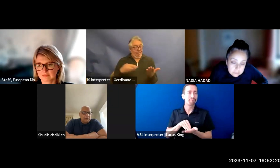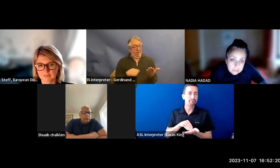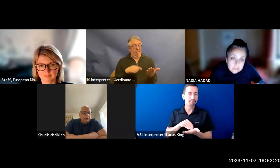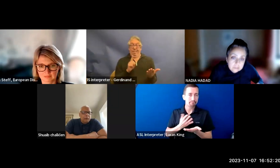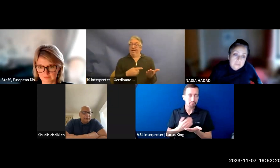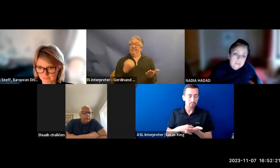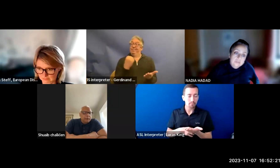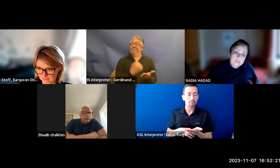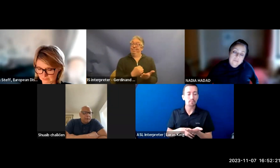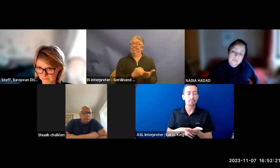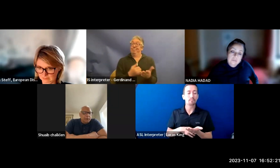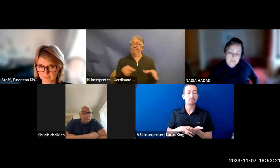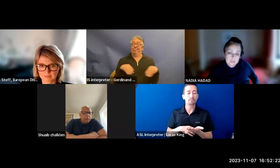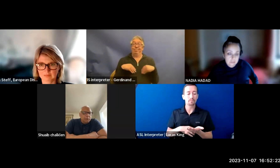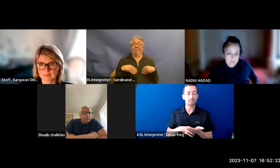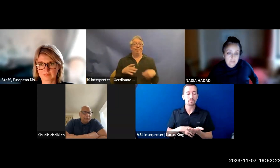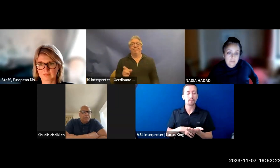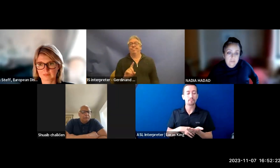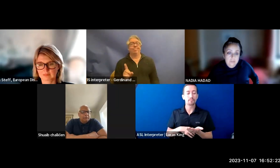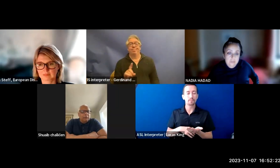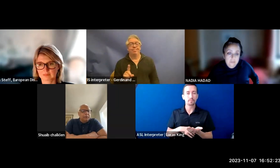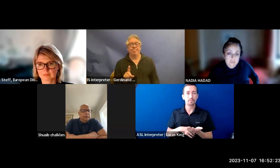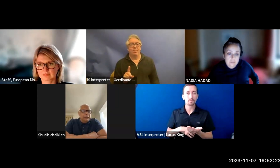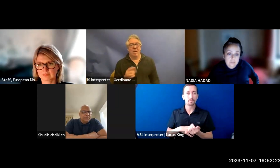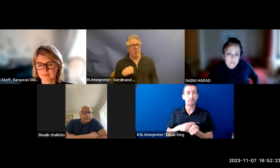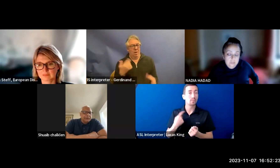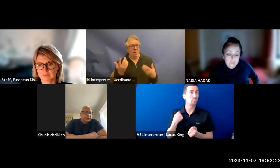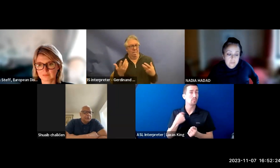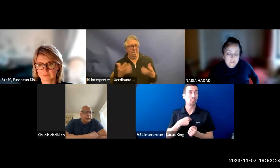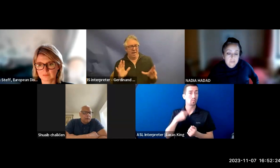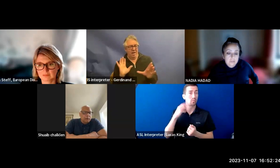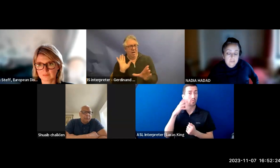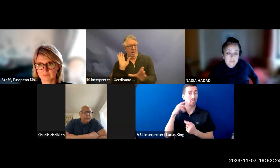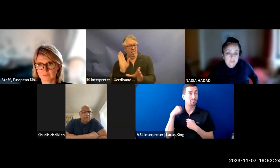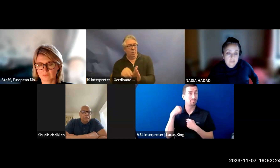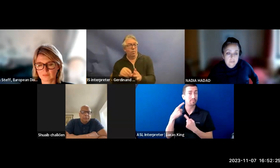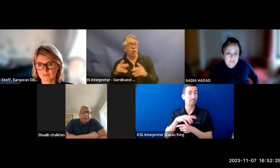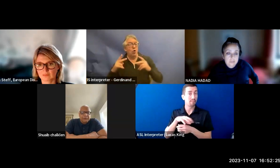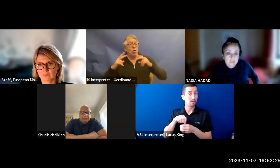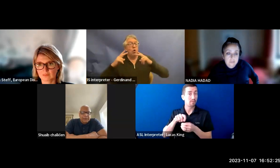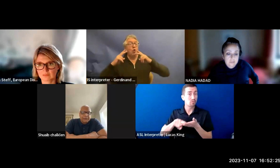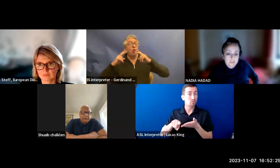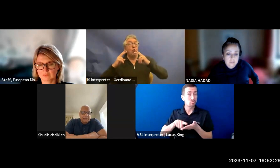We have been involved in research as well, on meaningful participation,